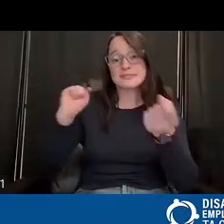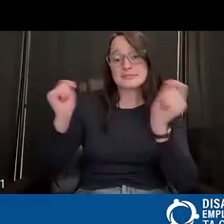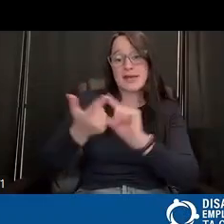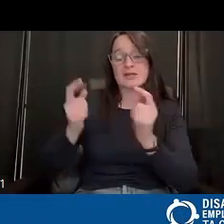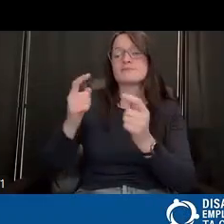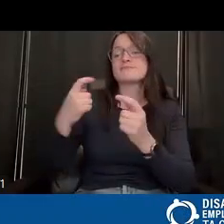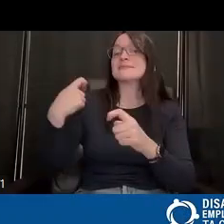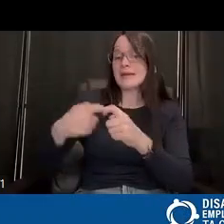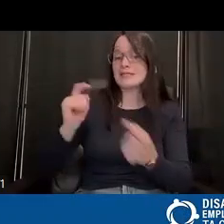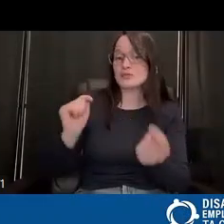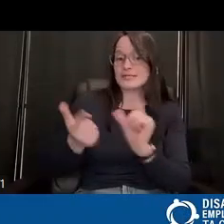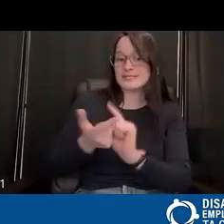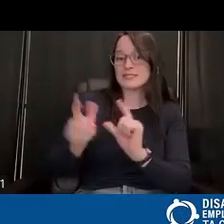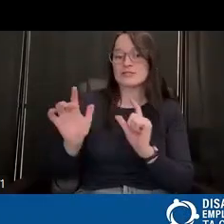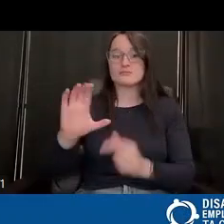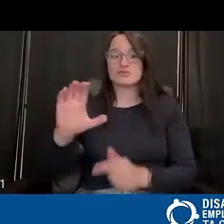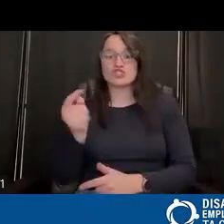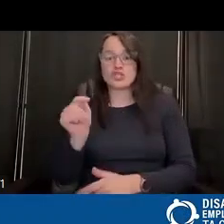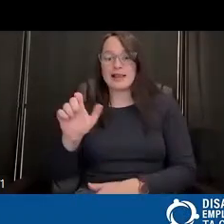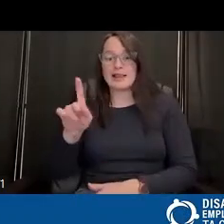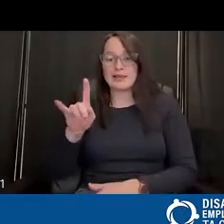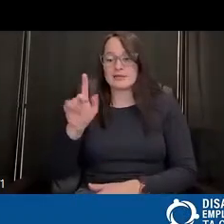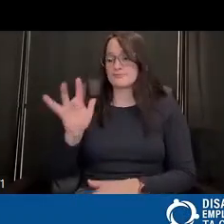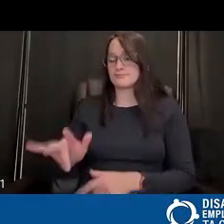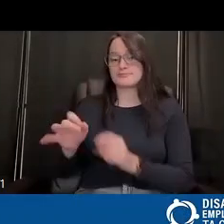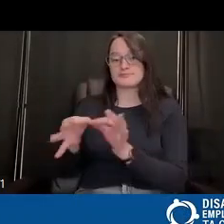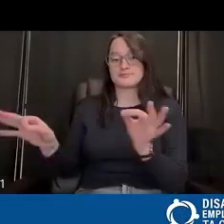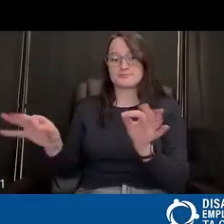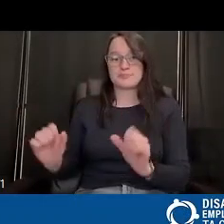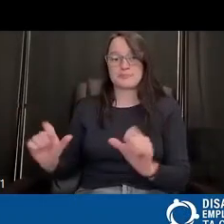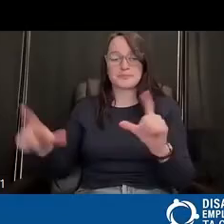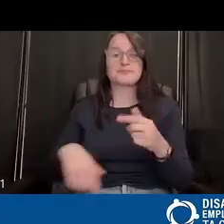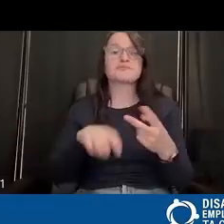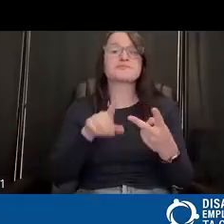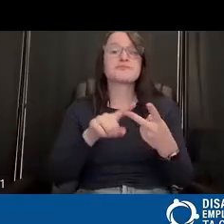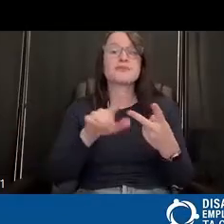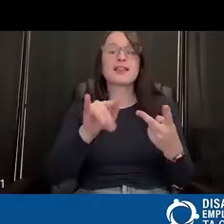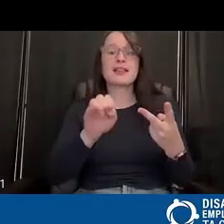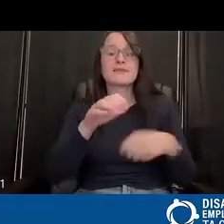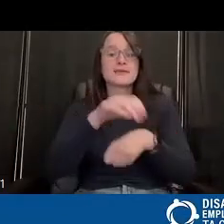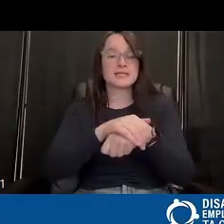chat. And then you can access the live English captions if you click um the Show Captions uh